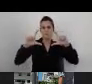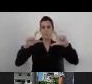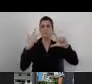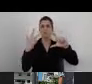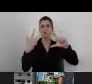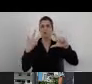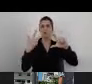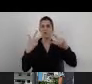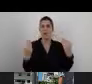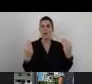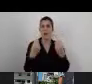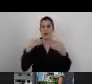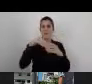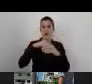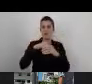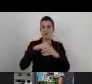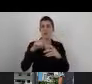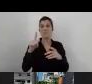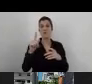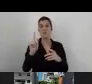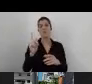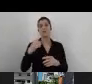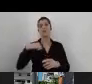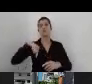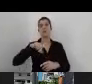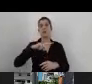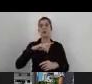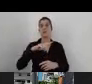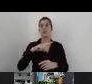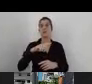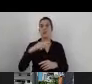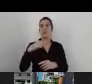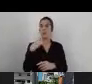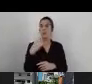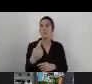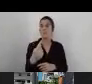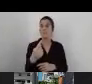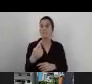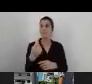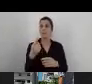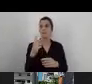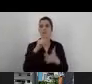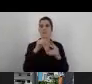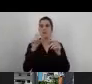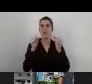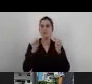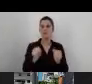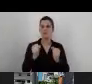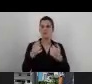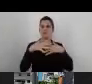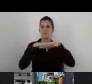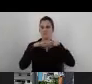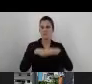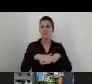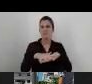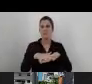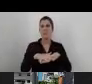Eventually, when we talking about the basic, the platform, that accessibility implementation is based upon,